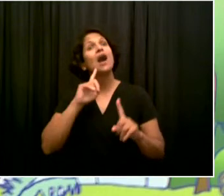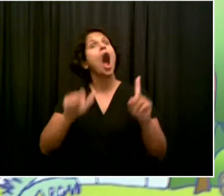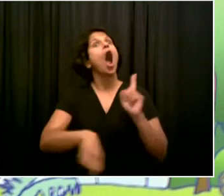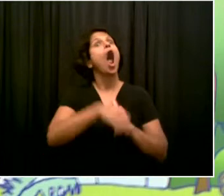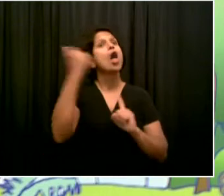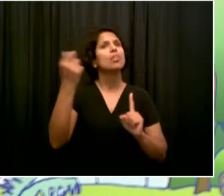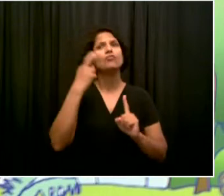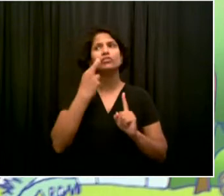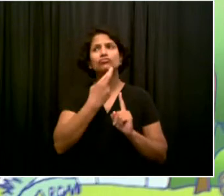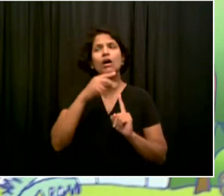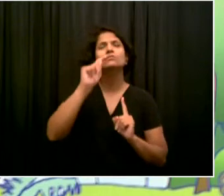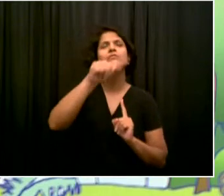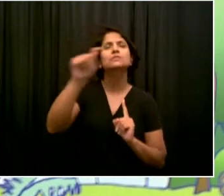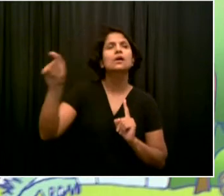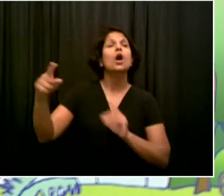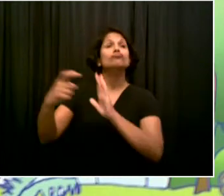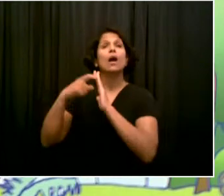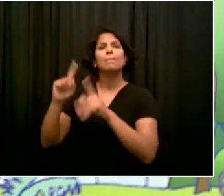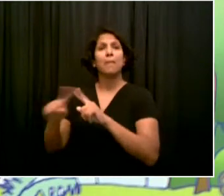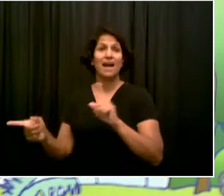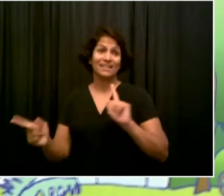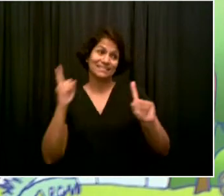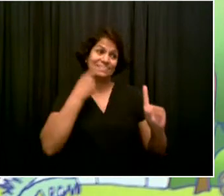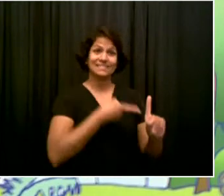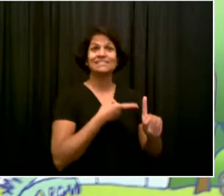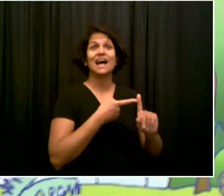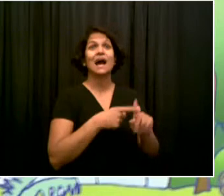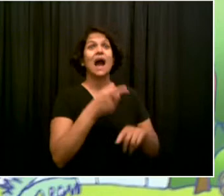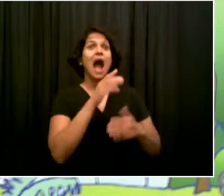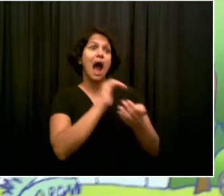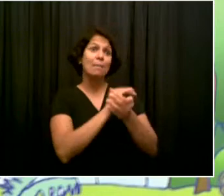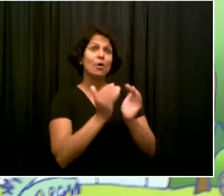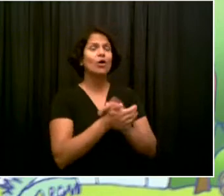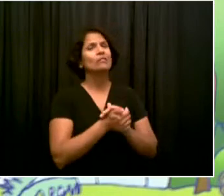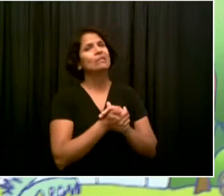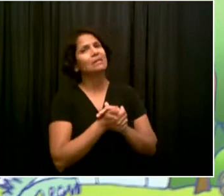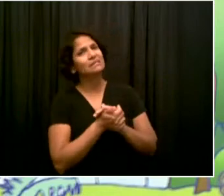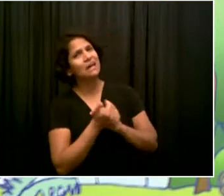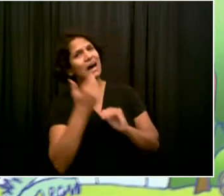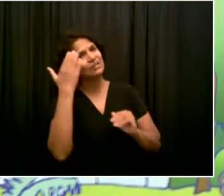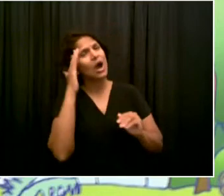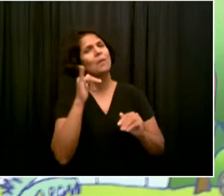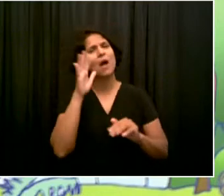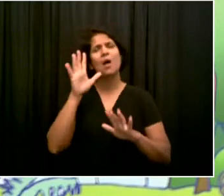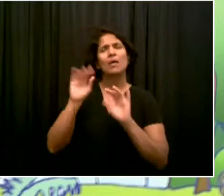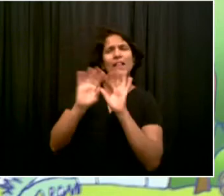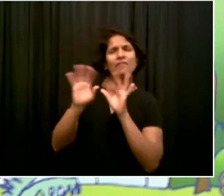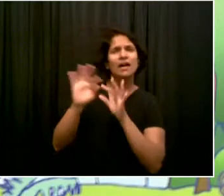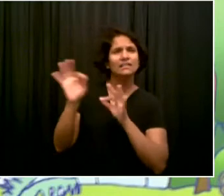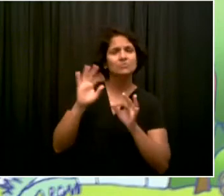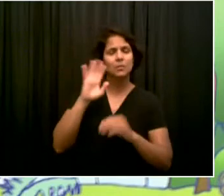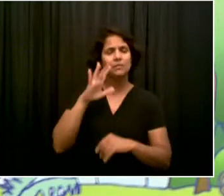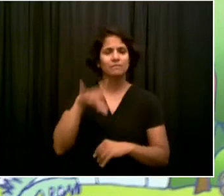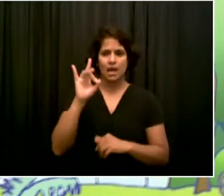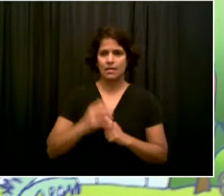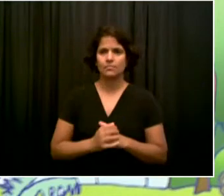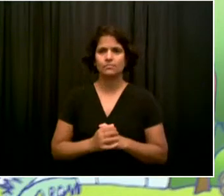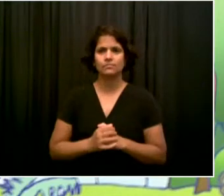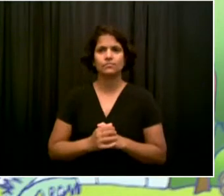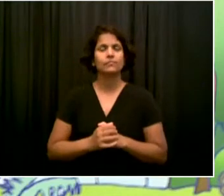HIS OTHER RESTAURANTS, INDOORS AT HIS OTHER RETASURANTS, WE WILL GET A CLARIFICATION ON SHAKE SHACK BUT